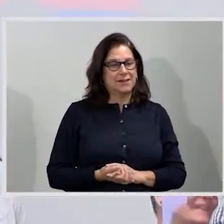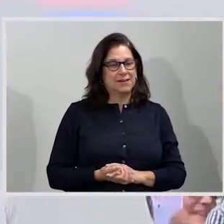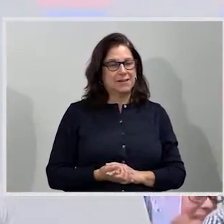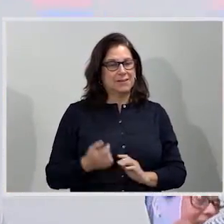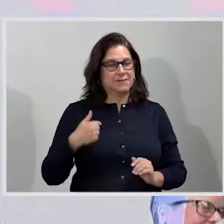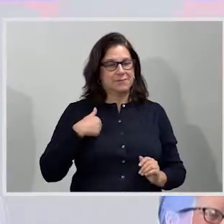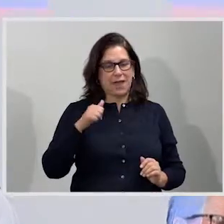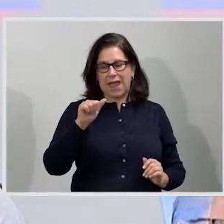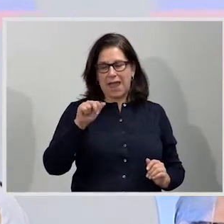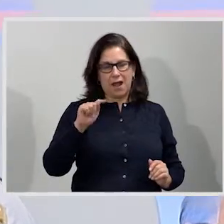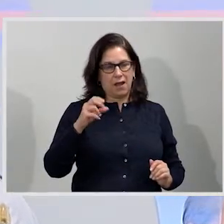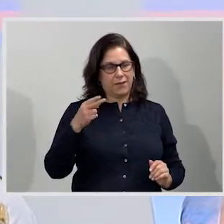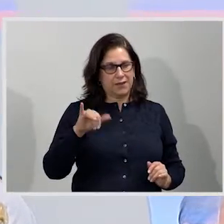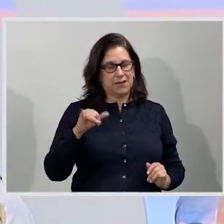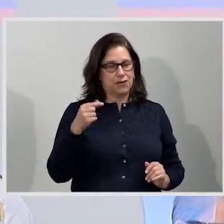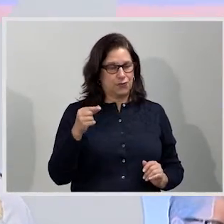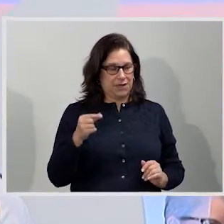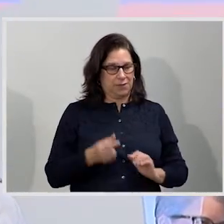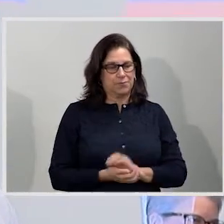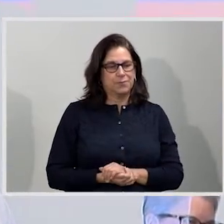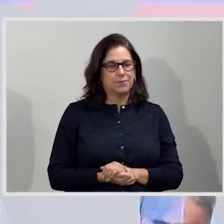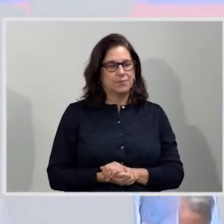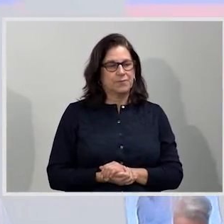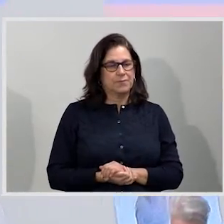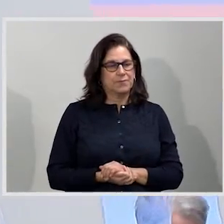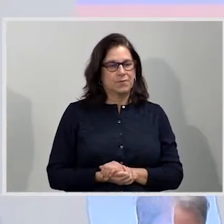COMMISSIONER RIGHT HERE IN DEANWOOD IN WARD 7.